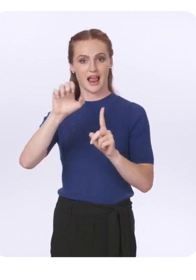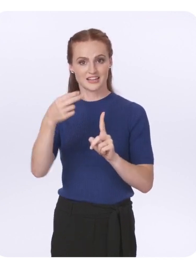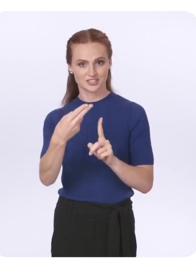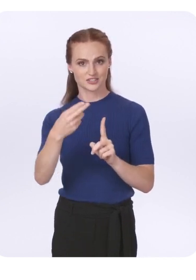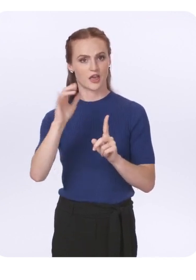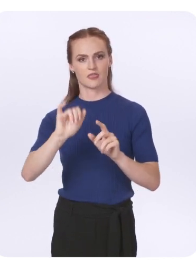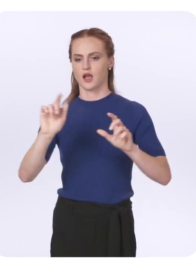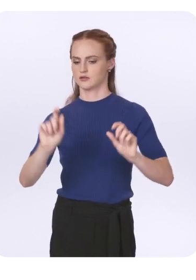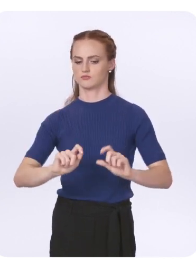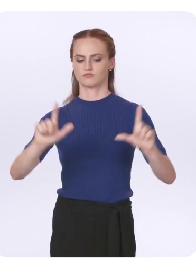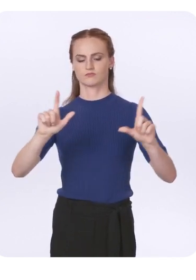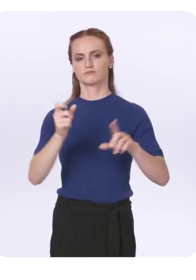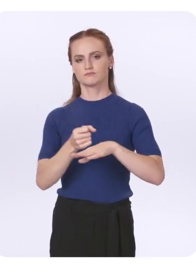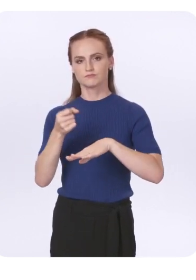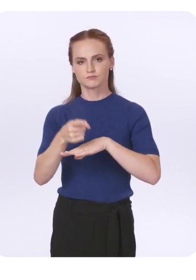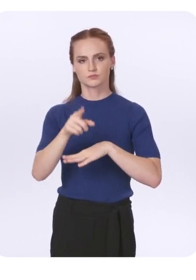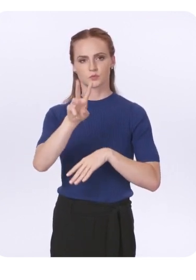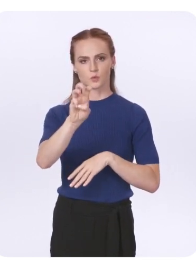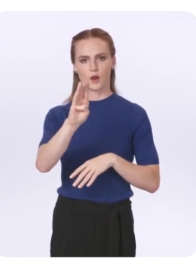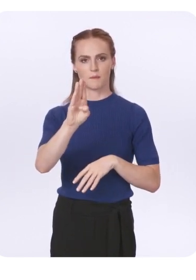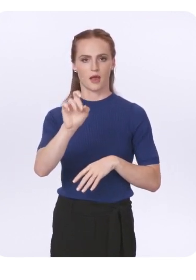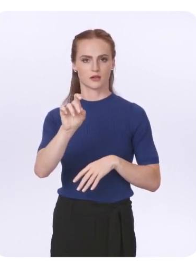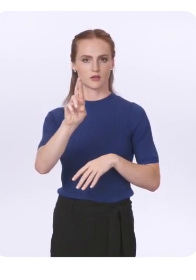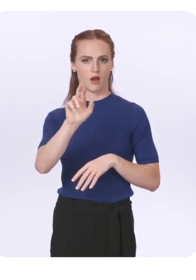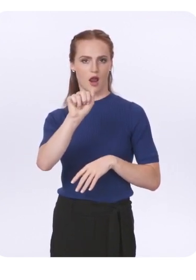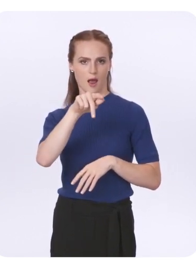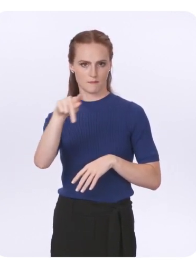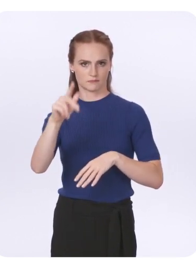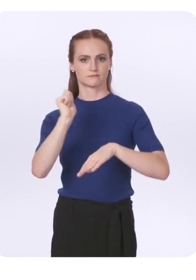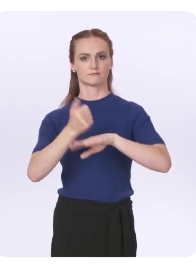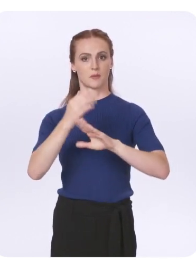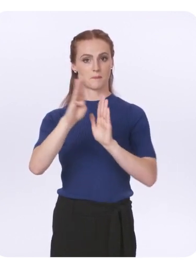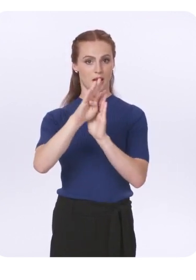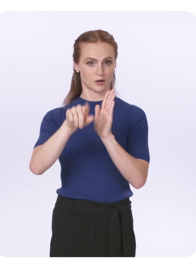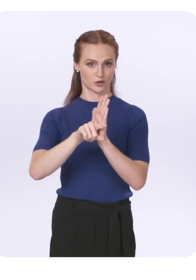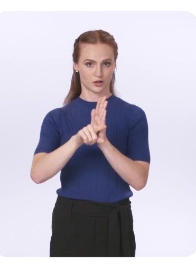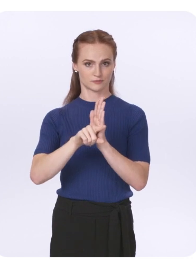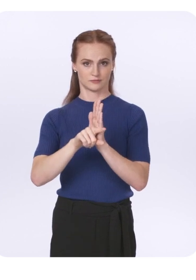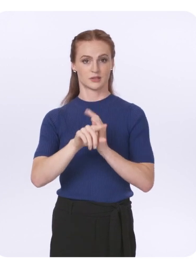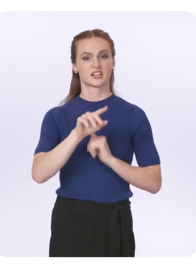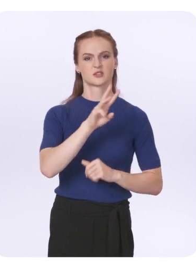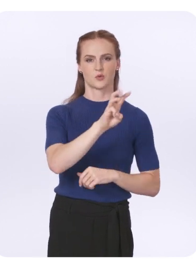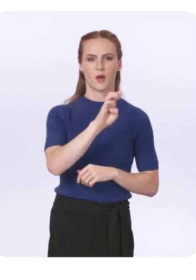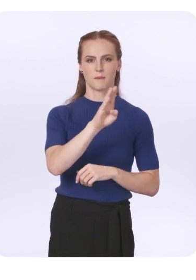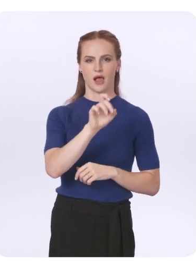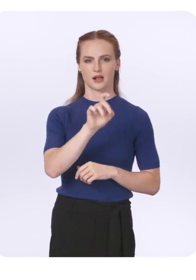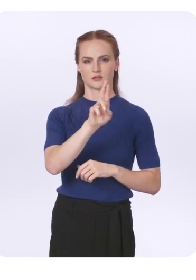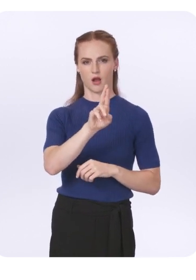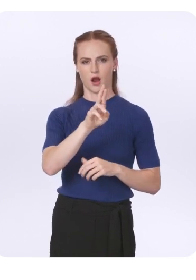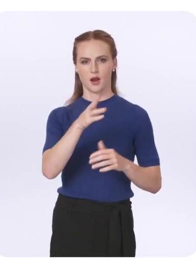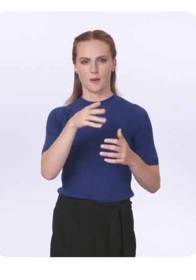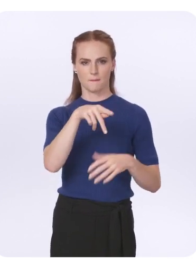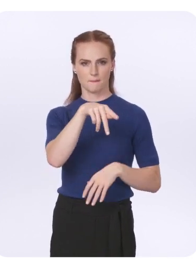echoing the WebXR Passthrough feature on Meta Quest browser. In the demo you are observing,